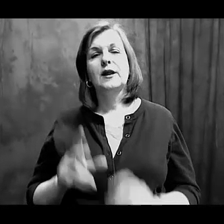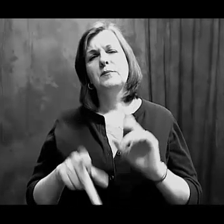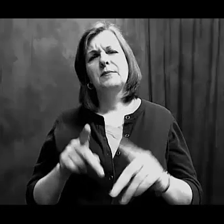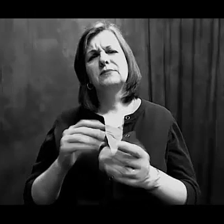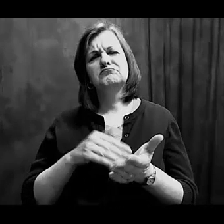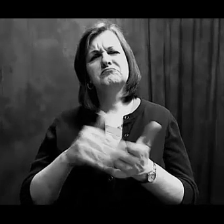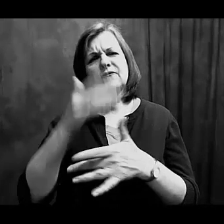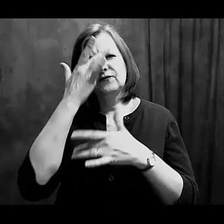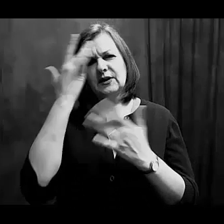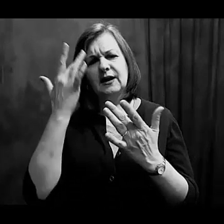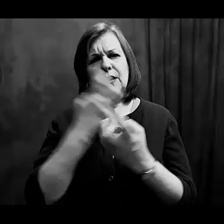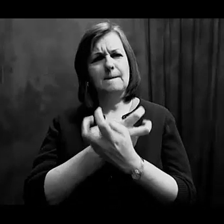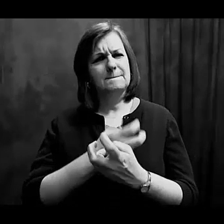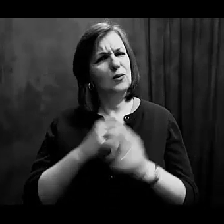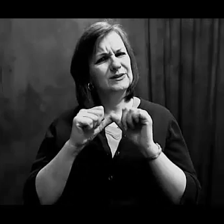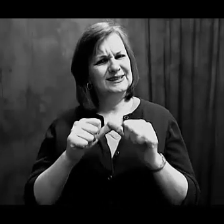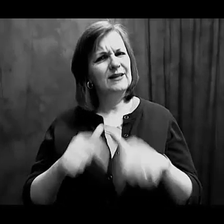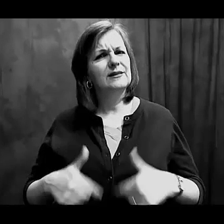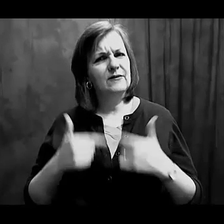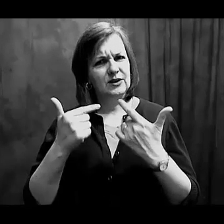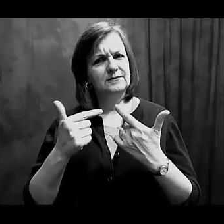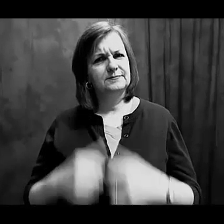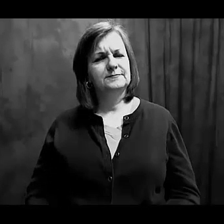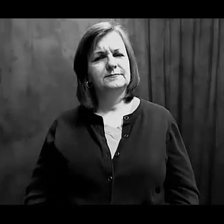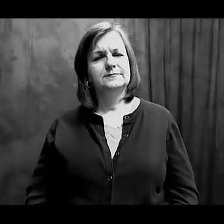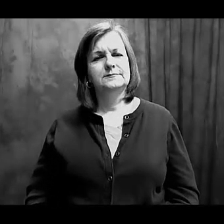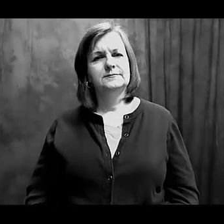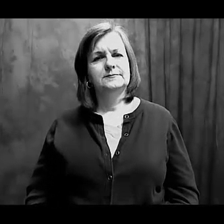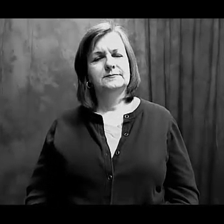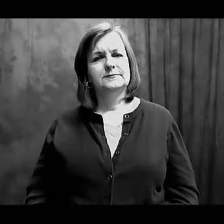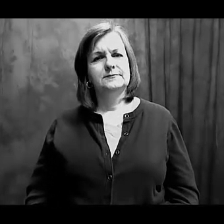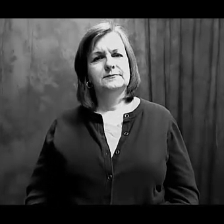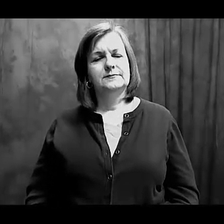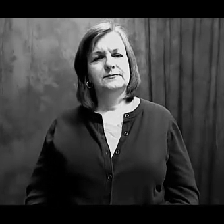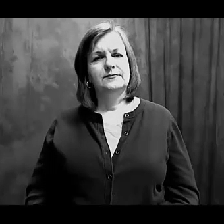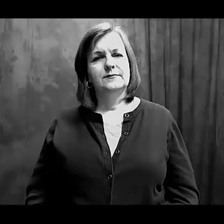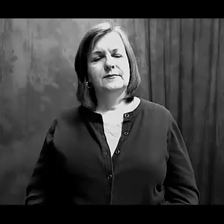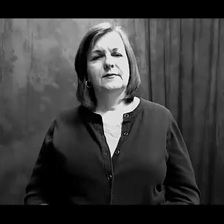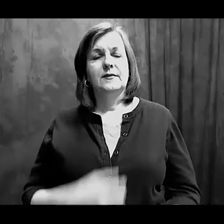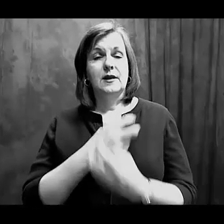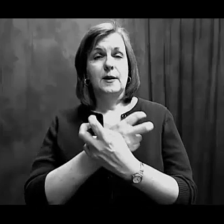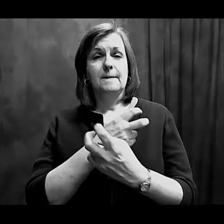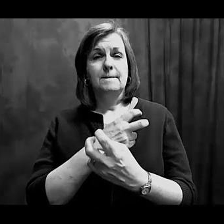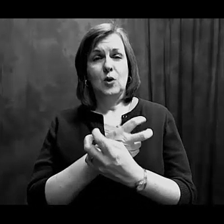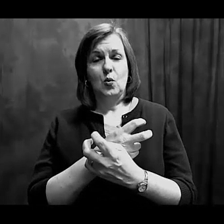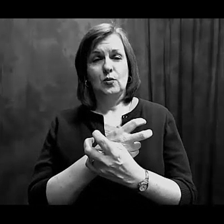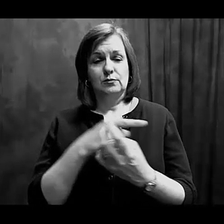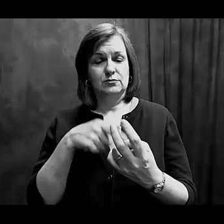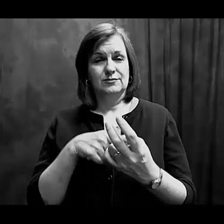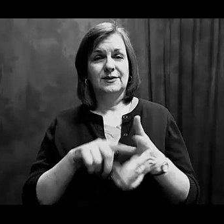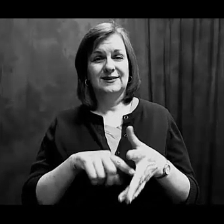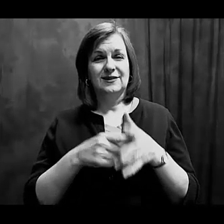and all of these cartilage points that we are going to have to keep in mind too